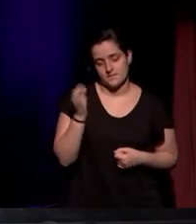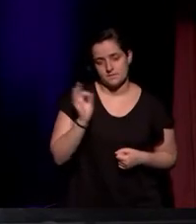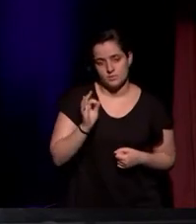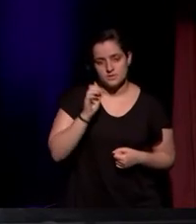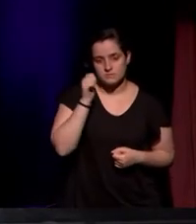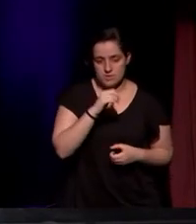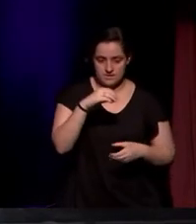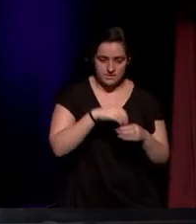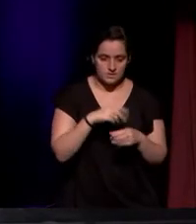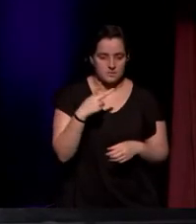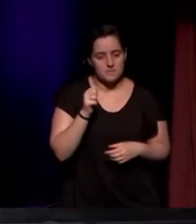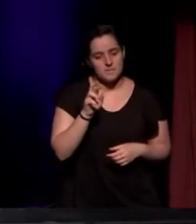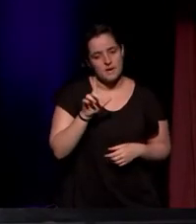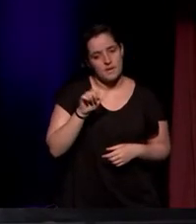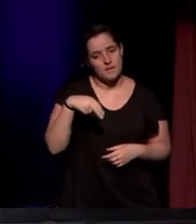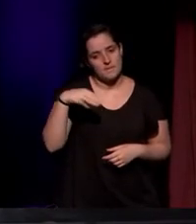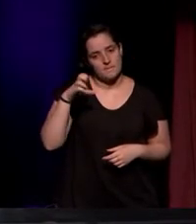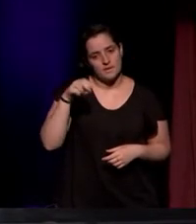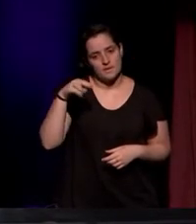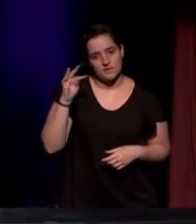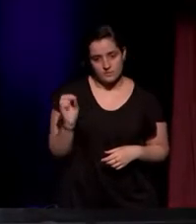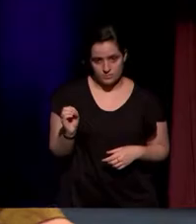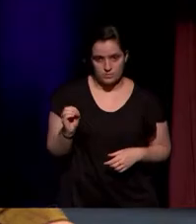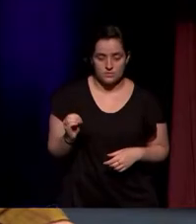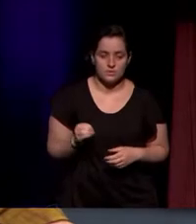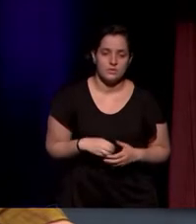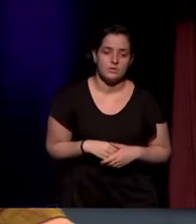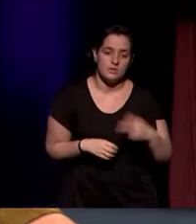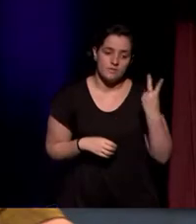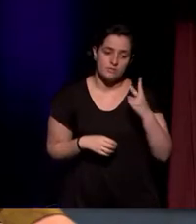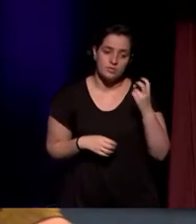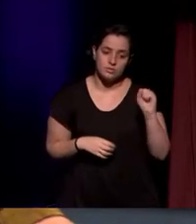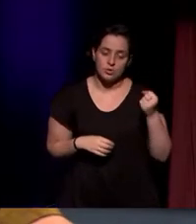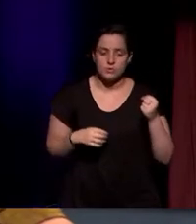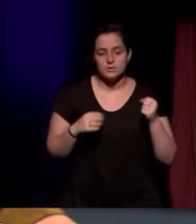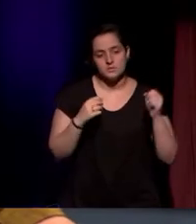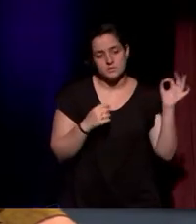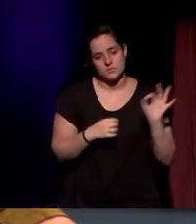in the National Parliament and 28% in